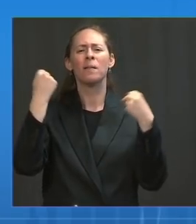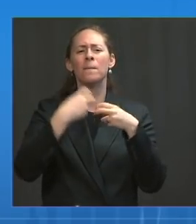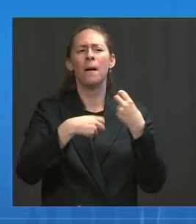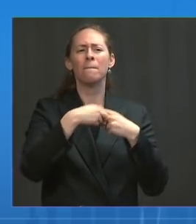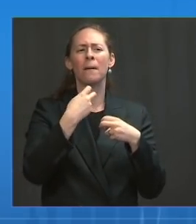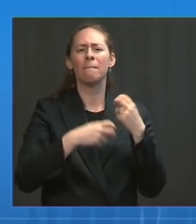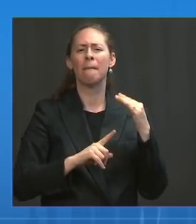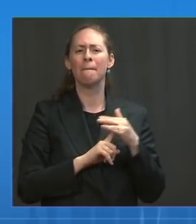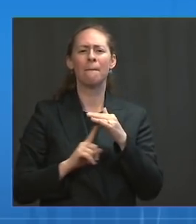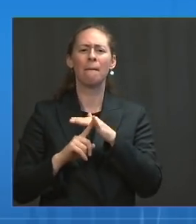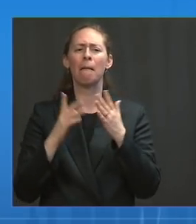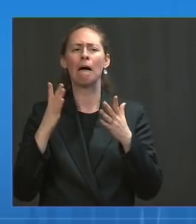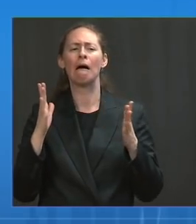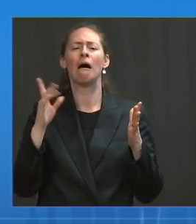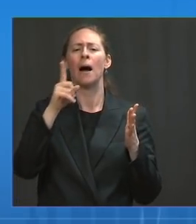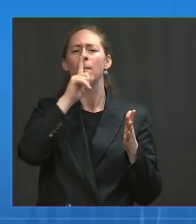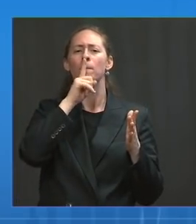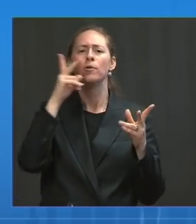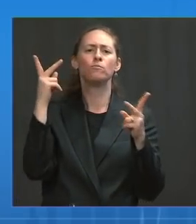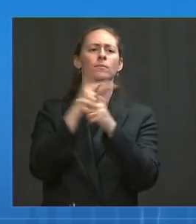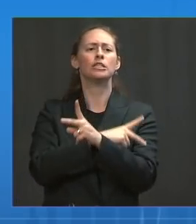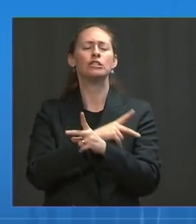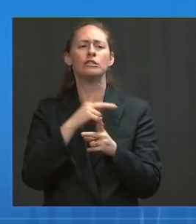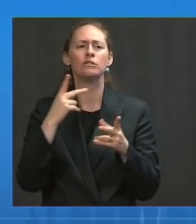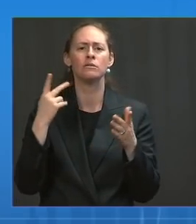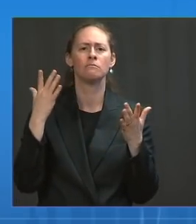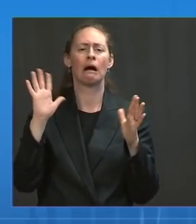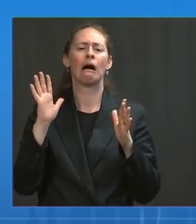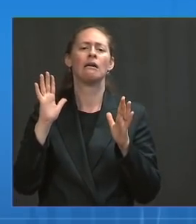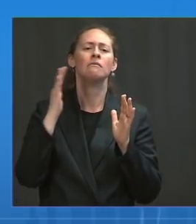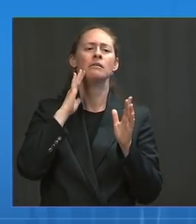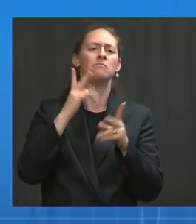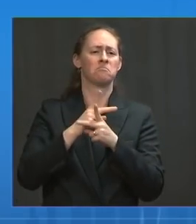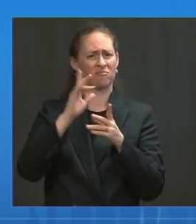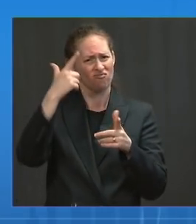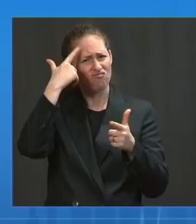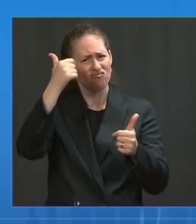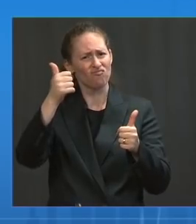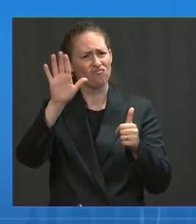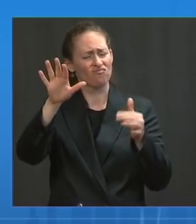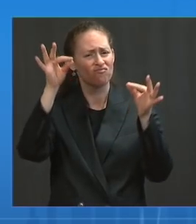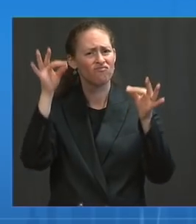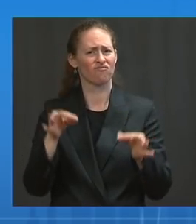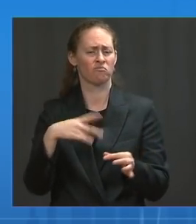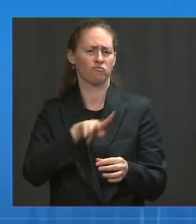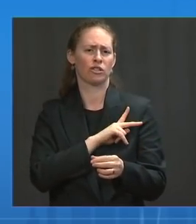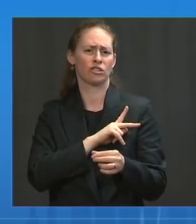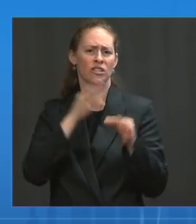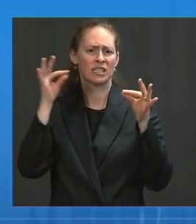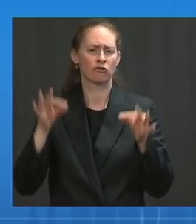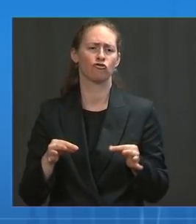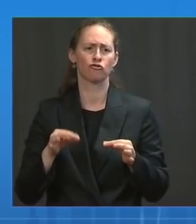you have the option of making your personal choice of whether or not you would like to wear a mask indoors